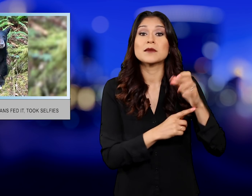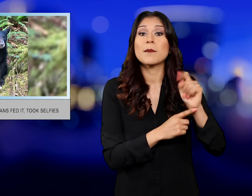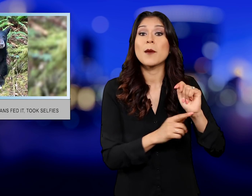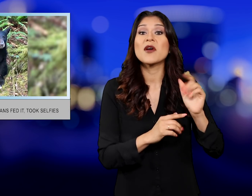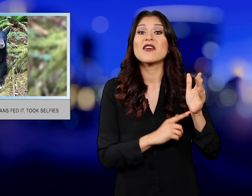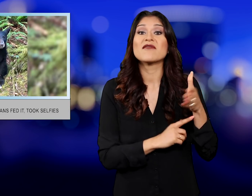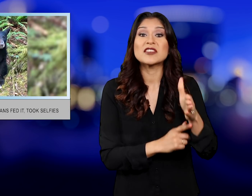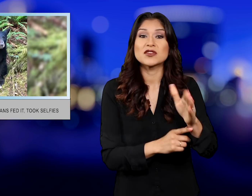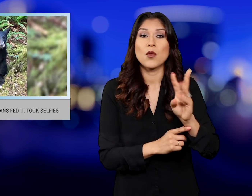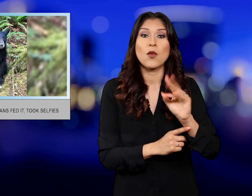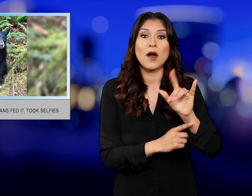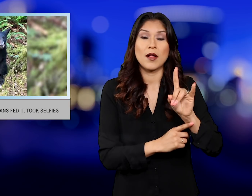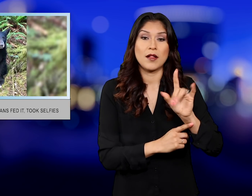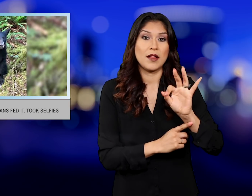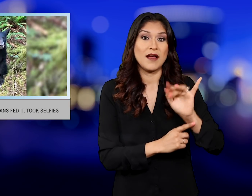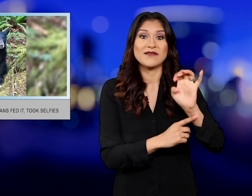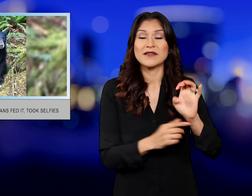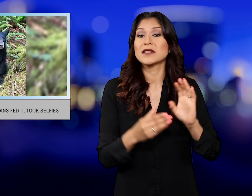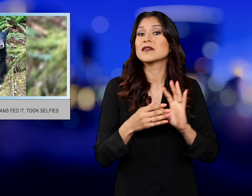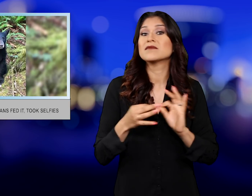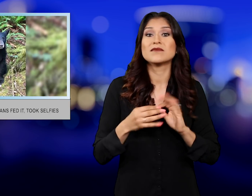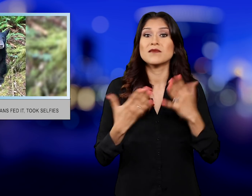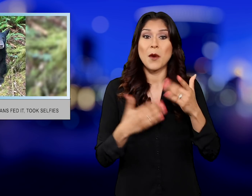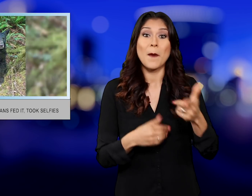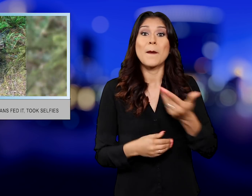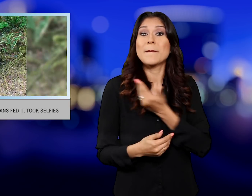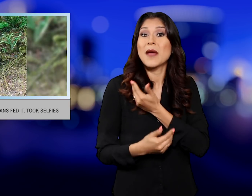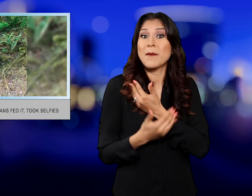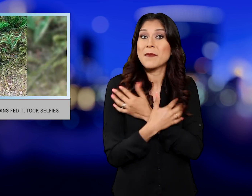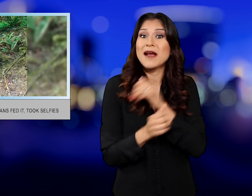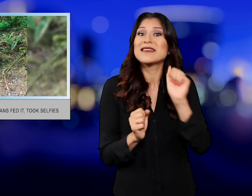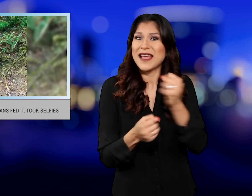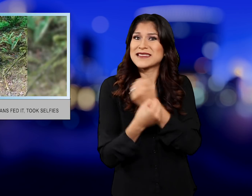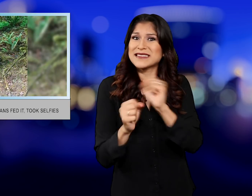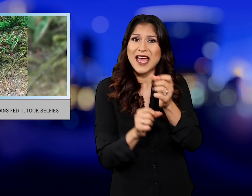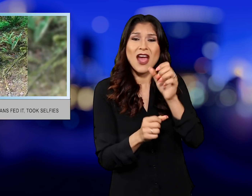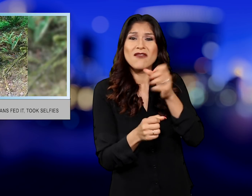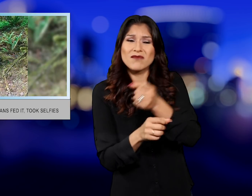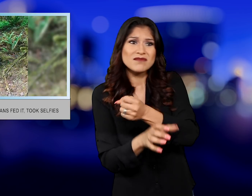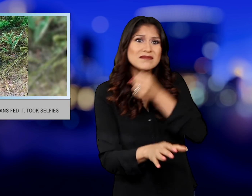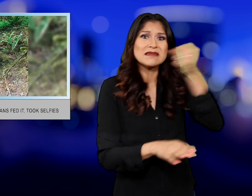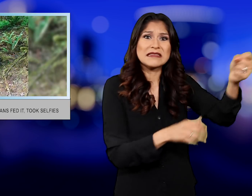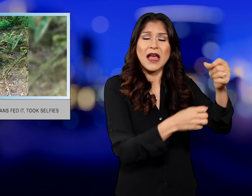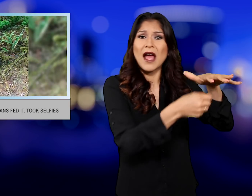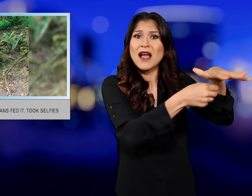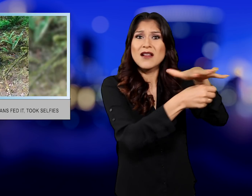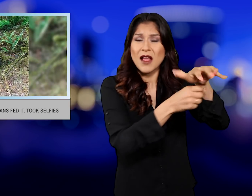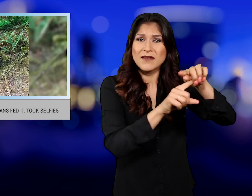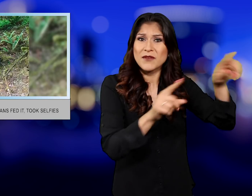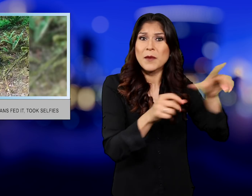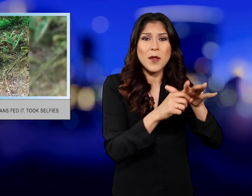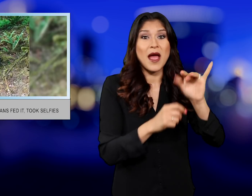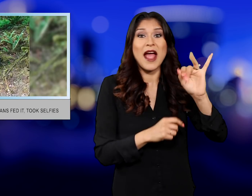The Department of Fish and Wildlife says the bear cub could have been relocated if it hadn't